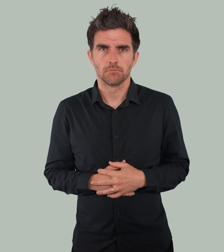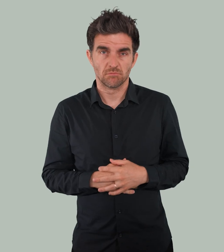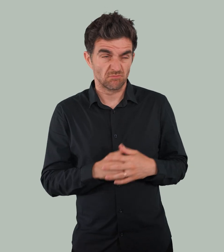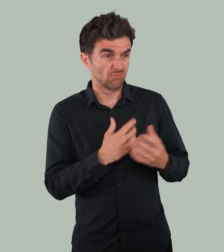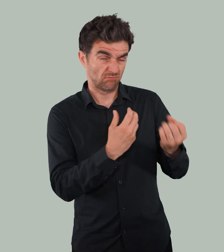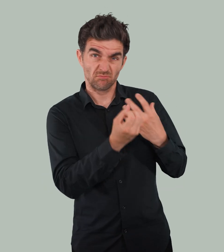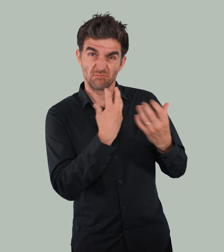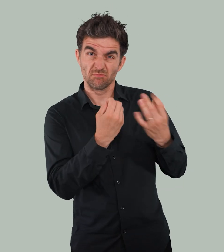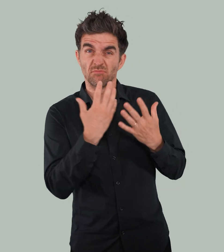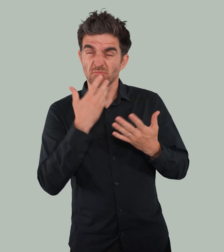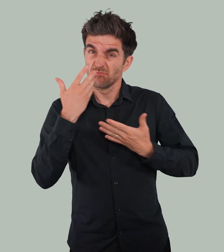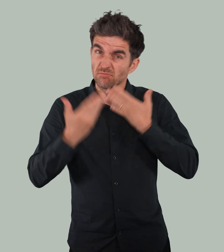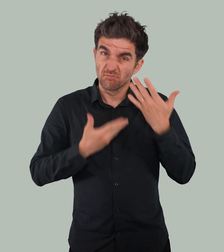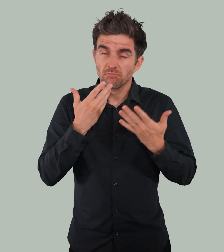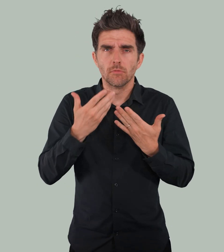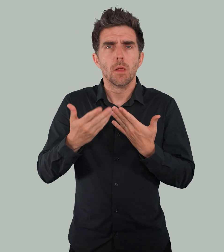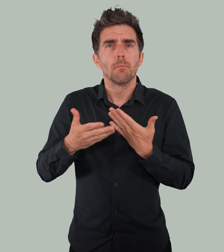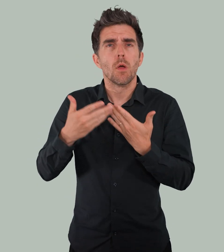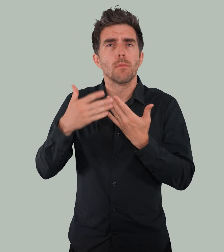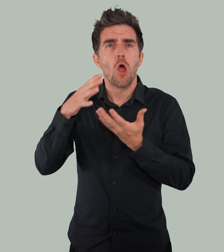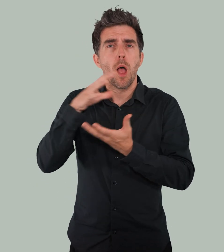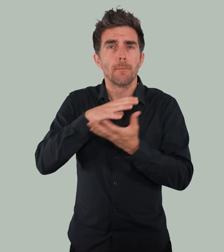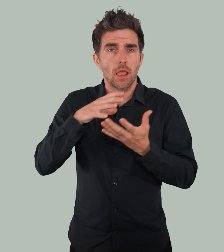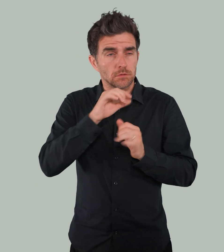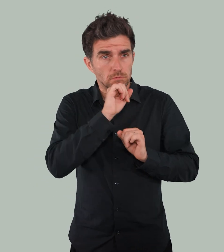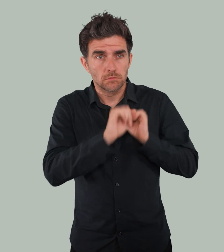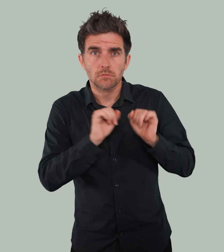Respondents often describe increasing complexity in the